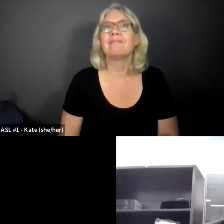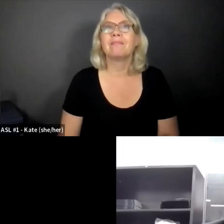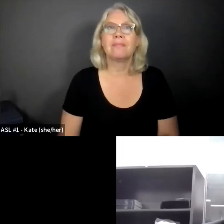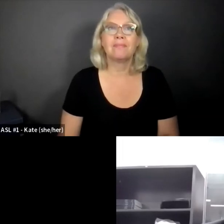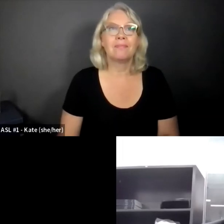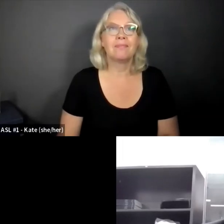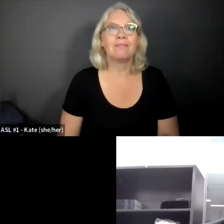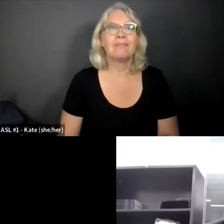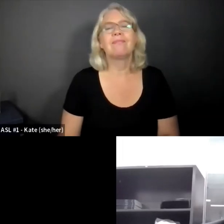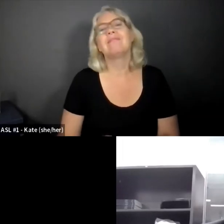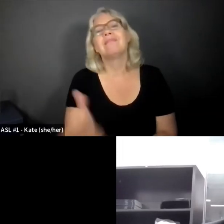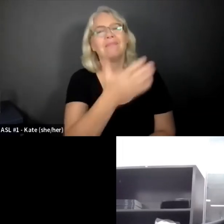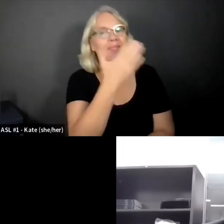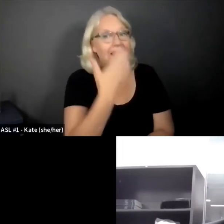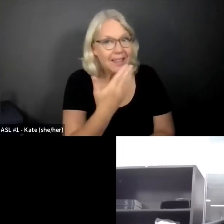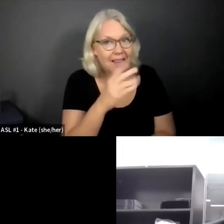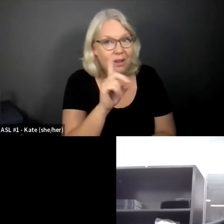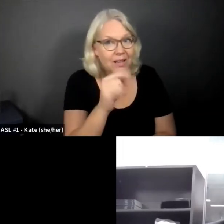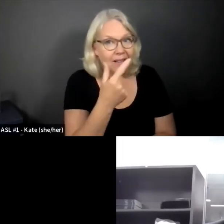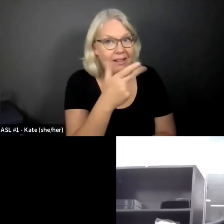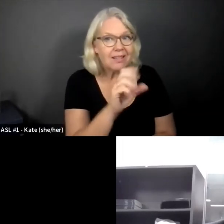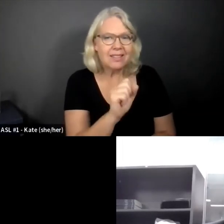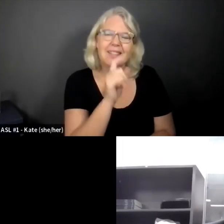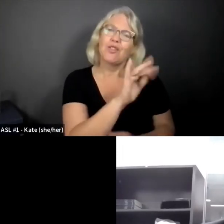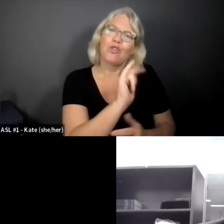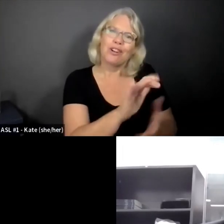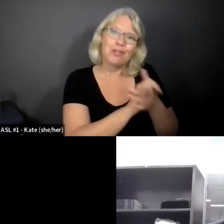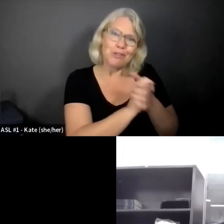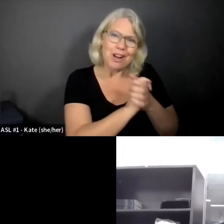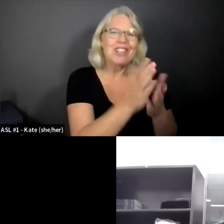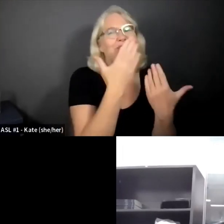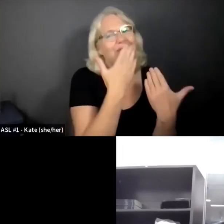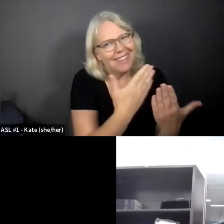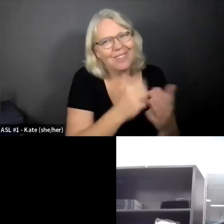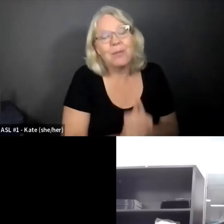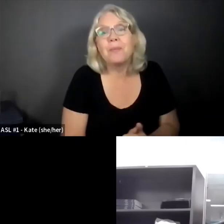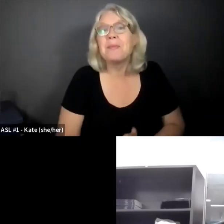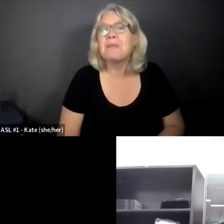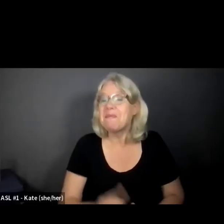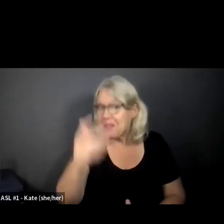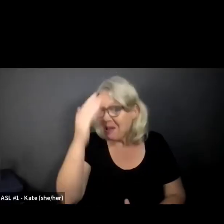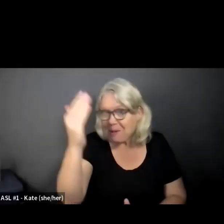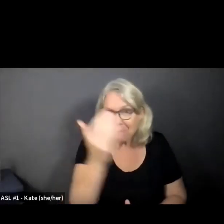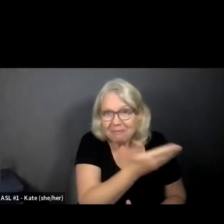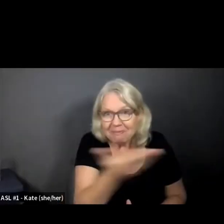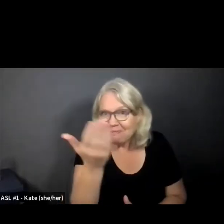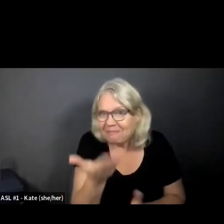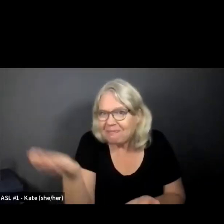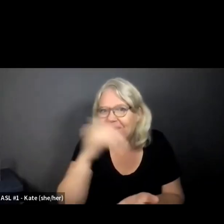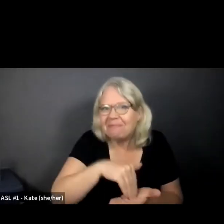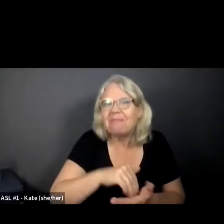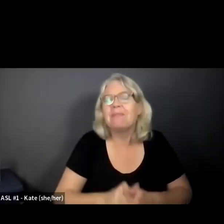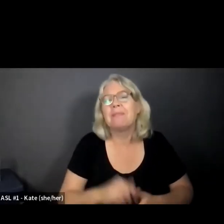HELLO, WERE. IT'S WONDERFUL TO BE WITH YOU ALL.